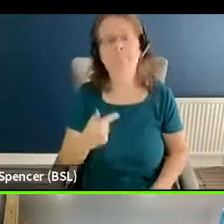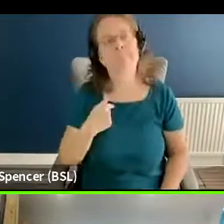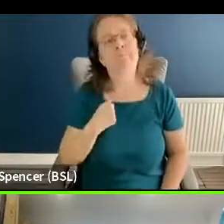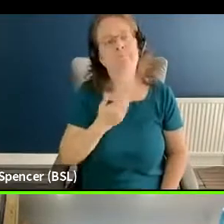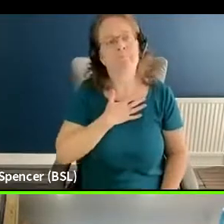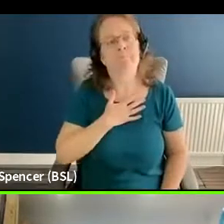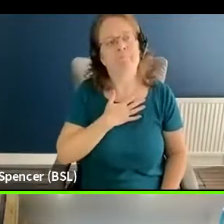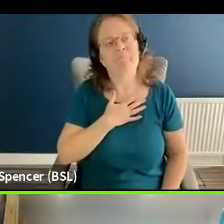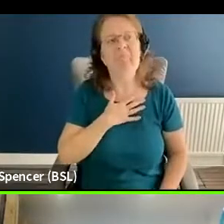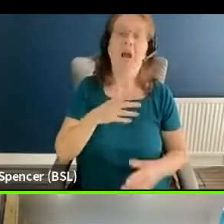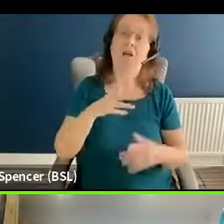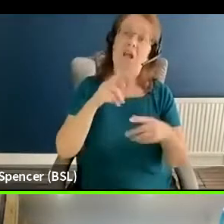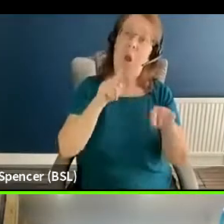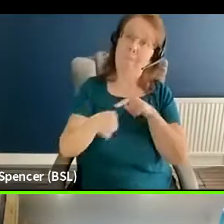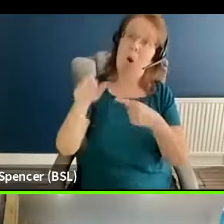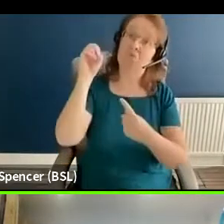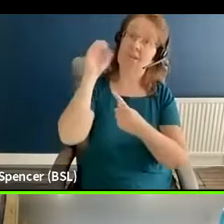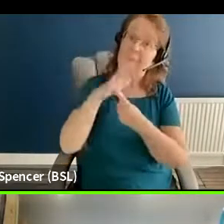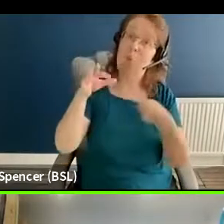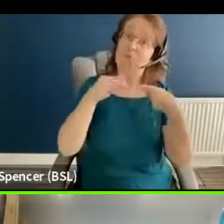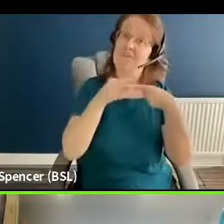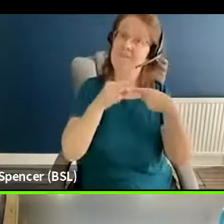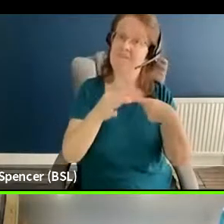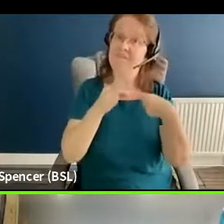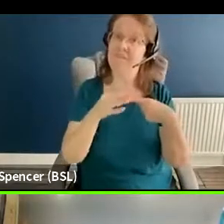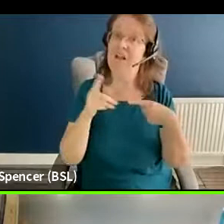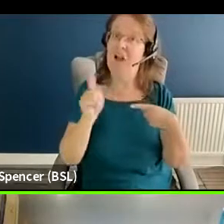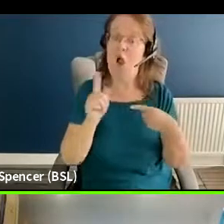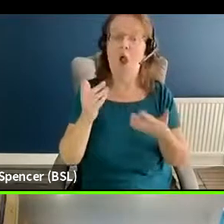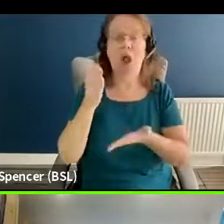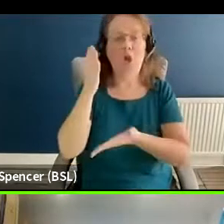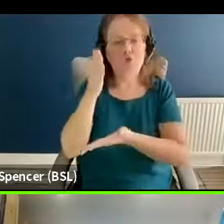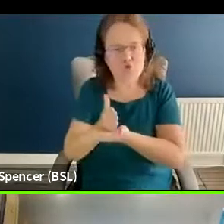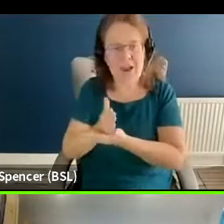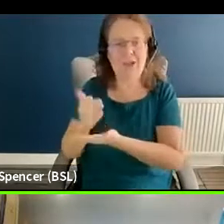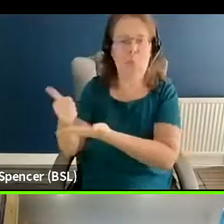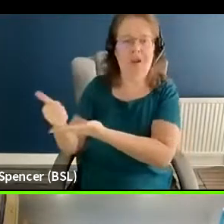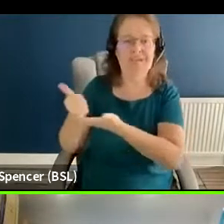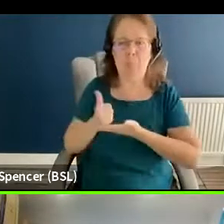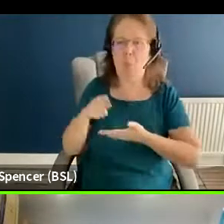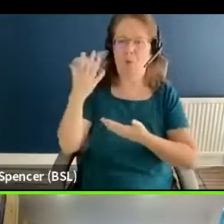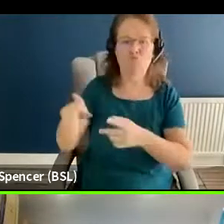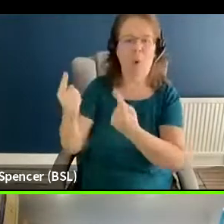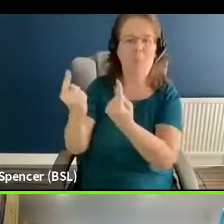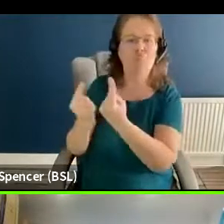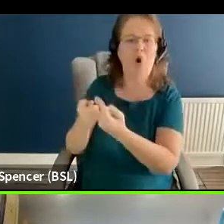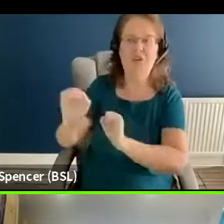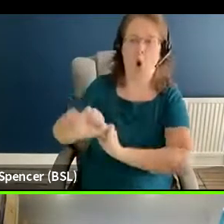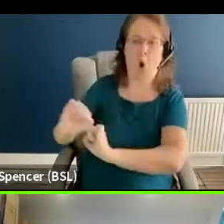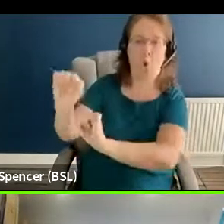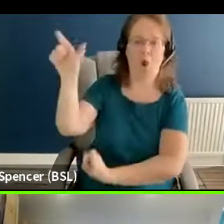the most important factor is genuine support from the products owner or your management,